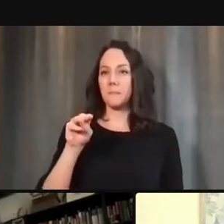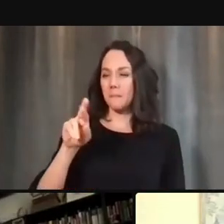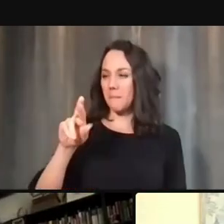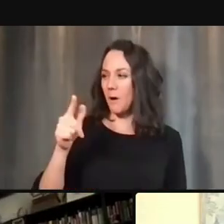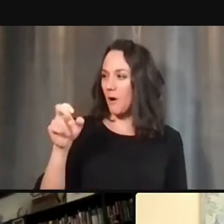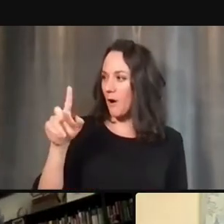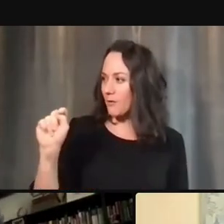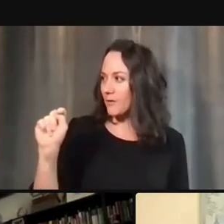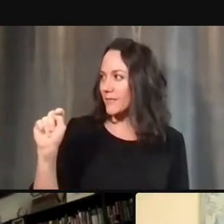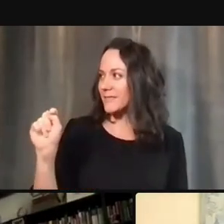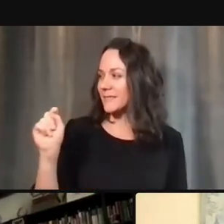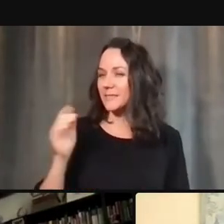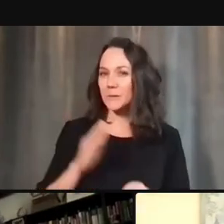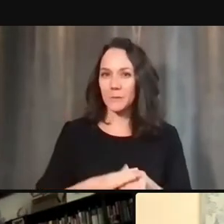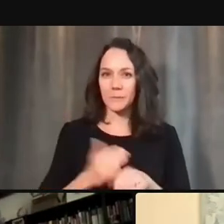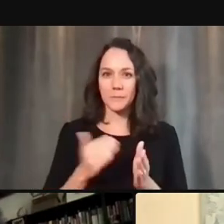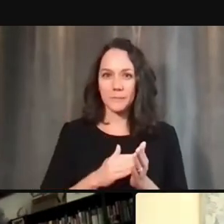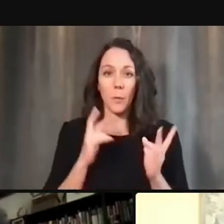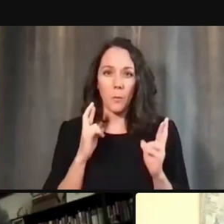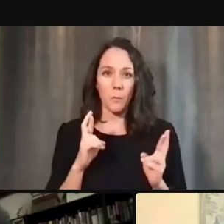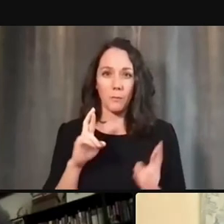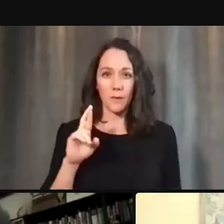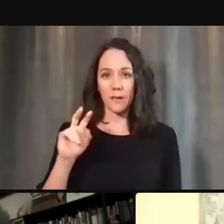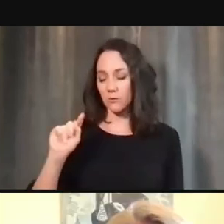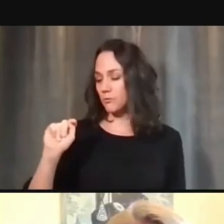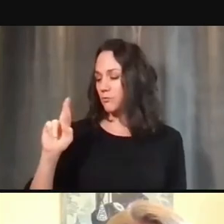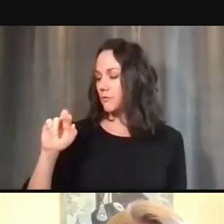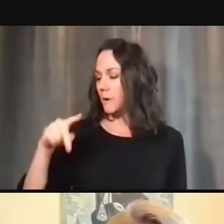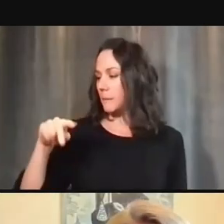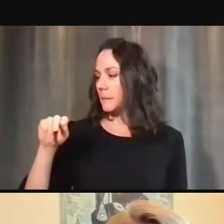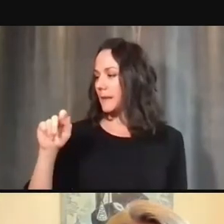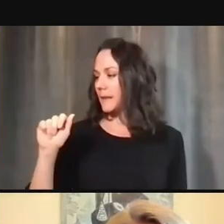Hopefully we'll get trappeda in just a moment.